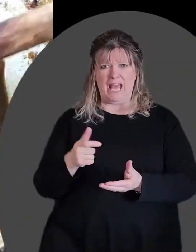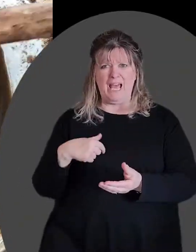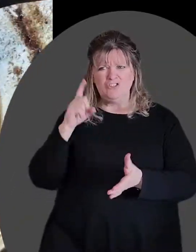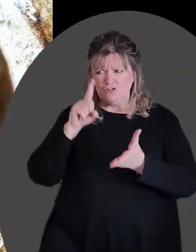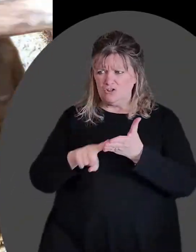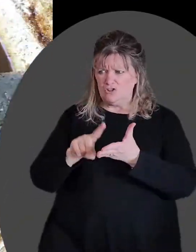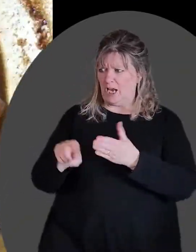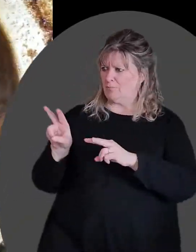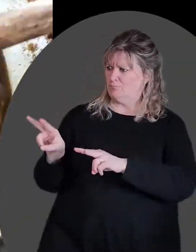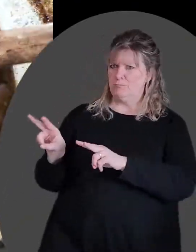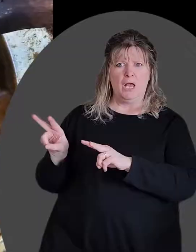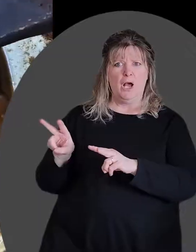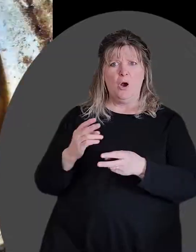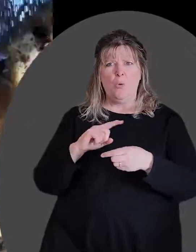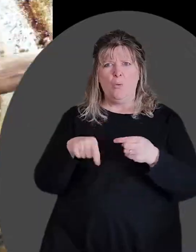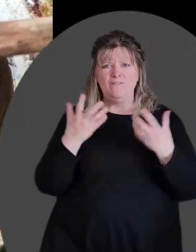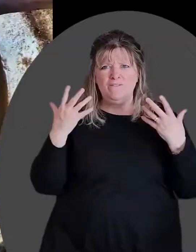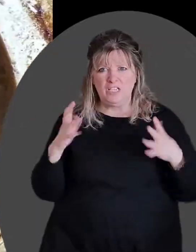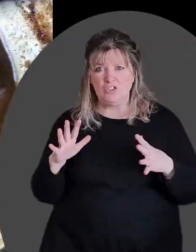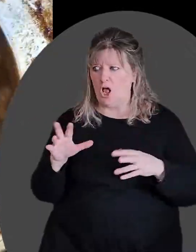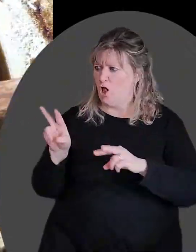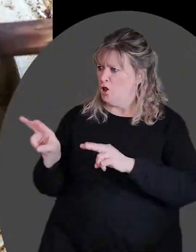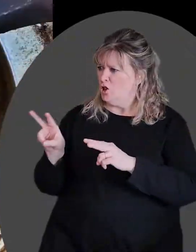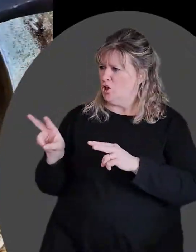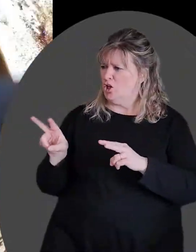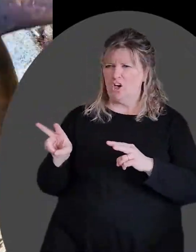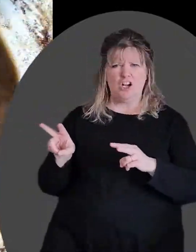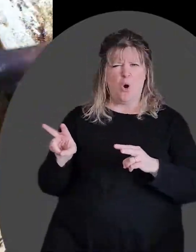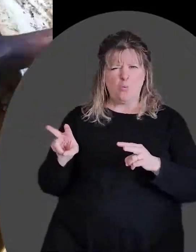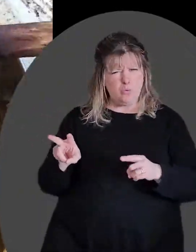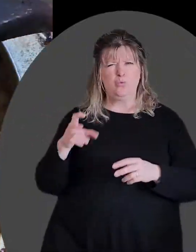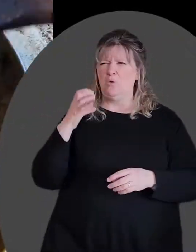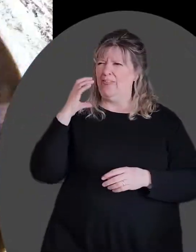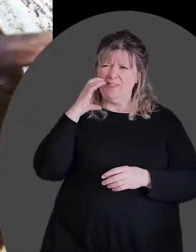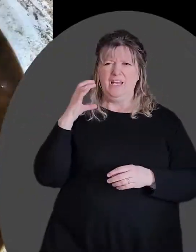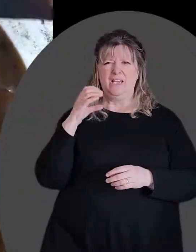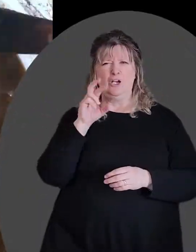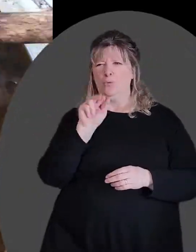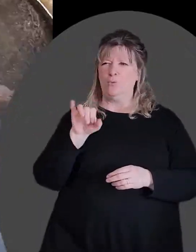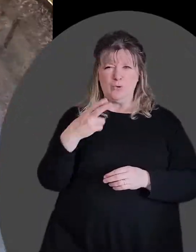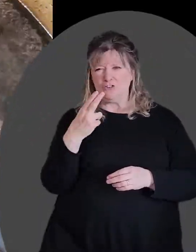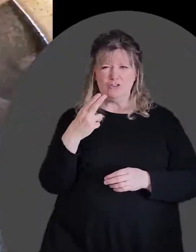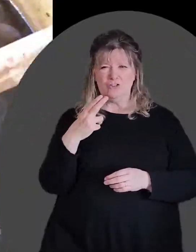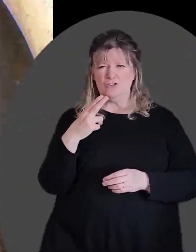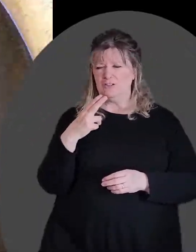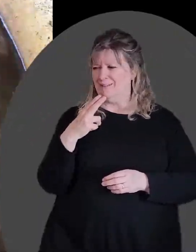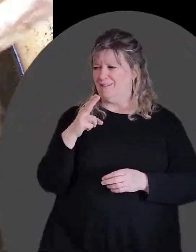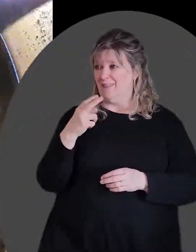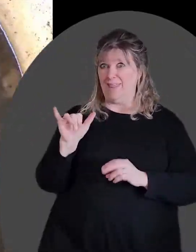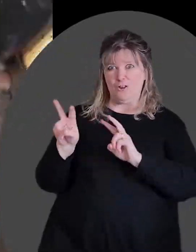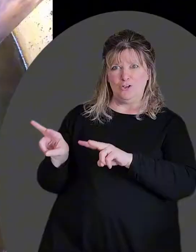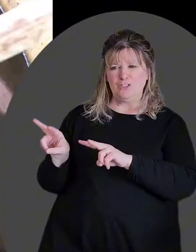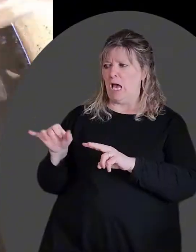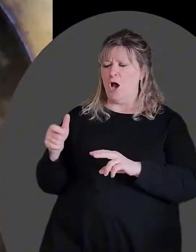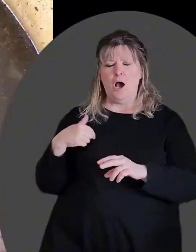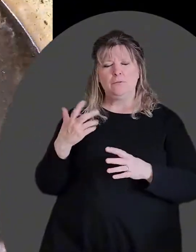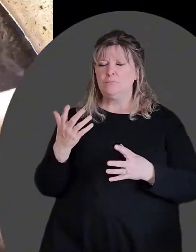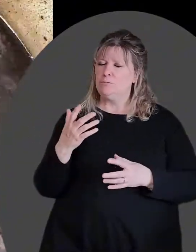after I got done look at how thick and rich that looks wow that's just amazing